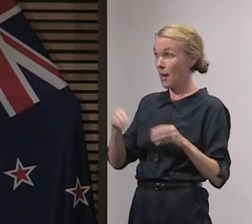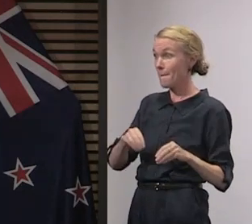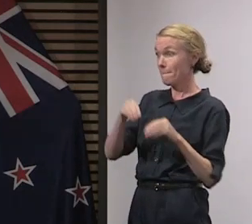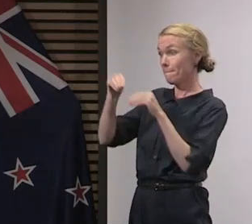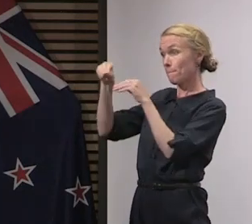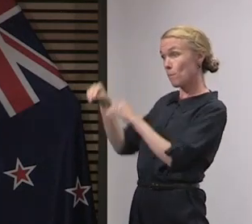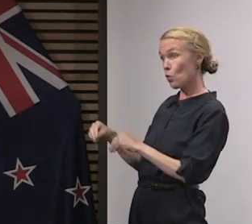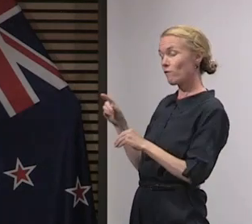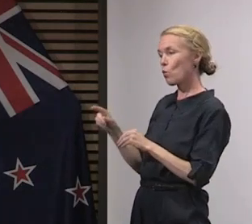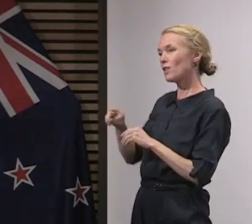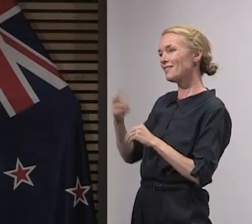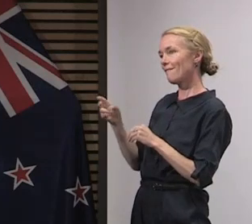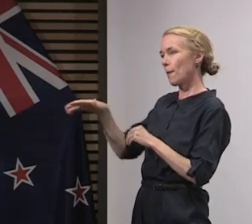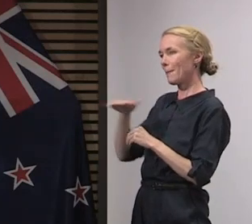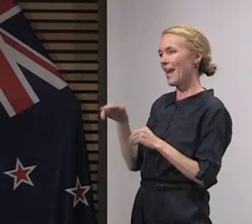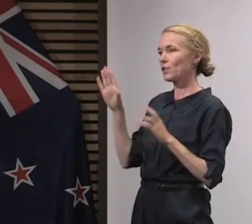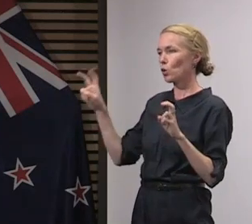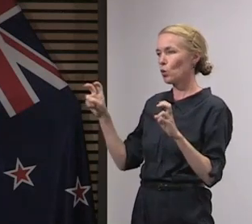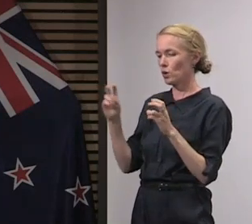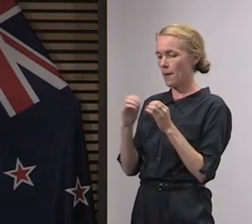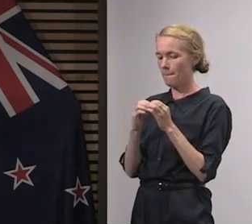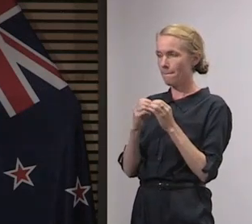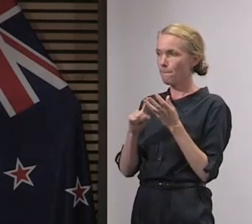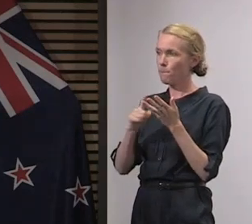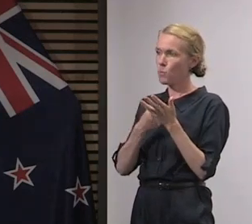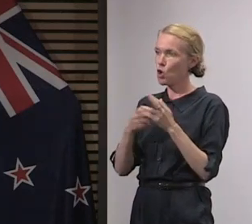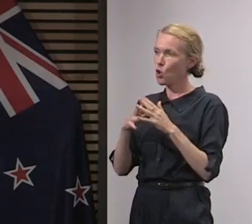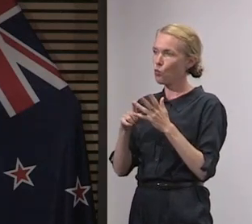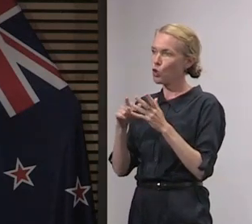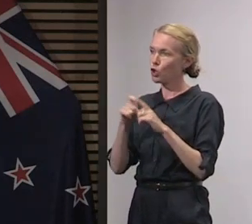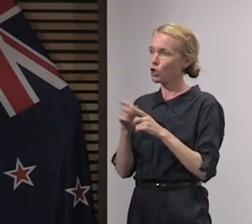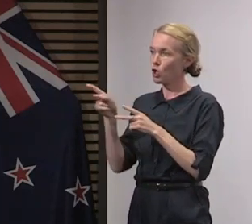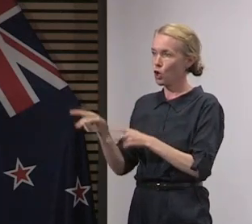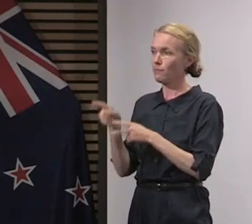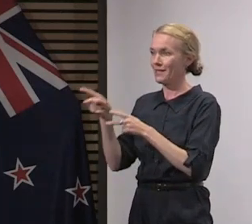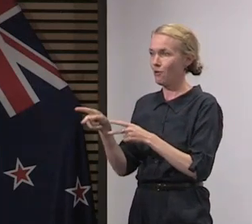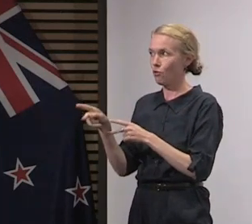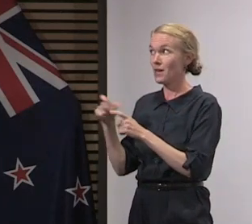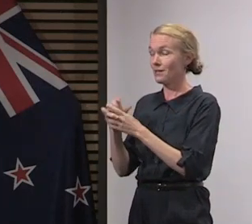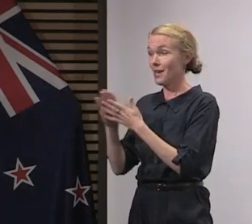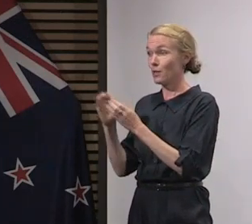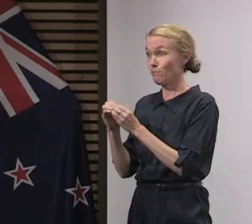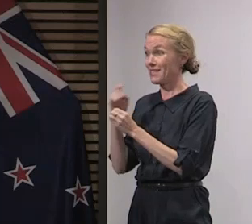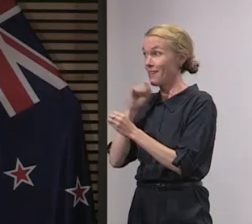have decided to move 20 of the residents to be cared for at